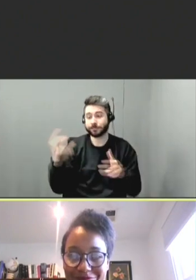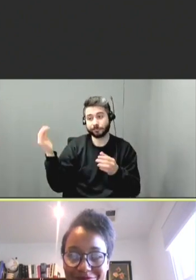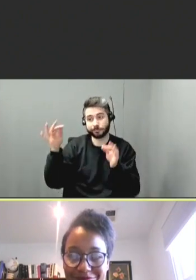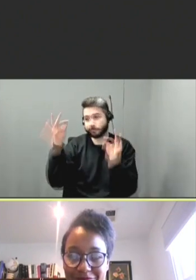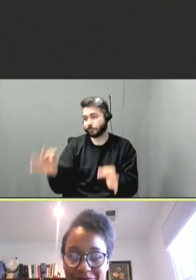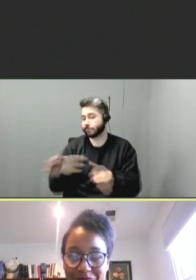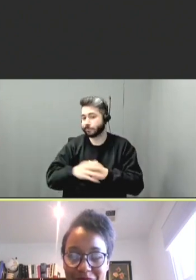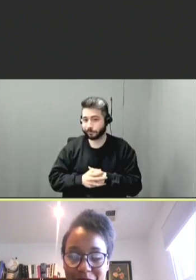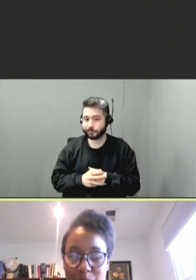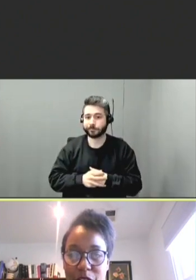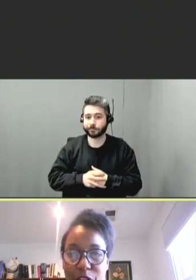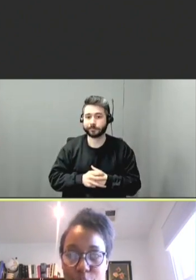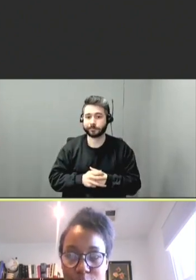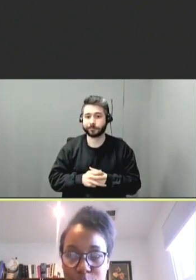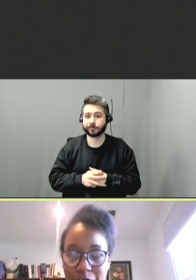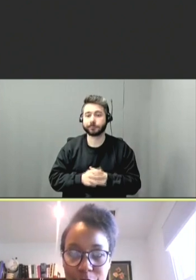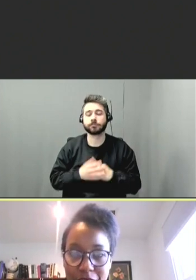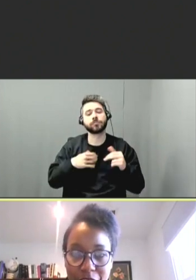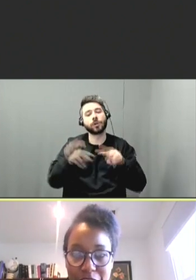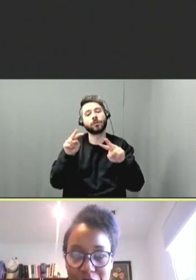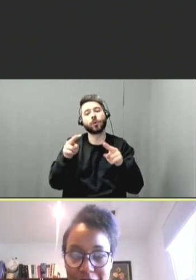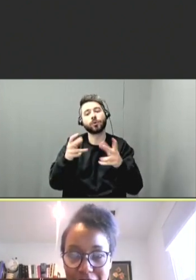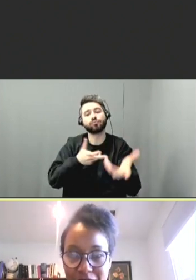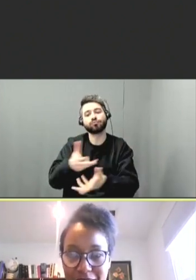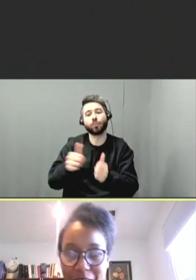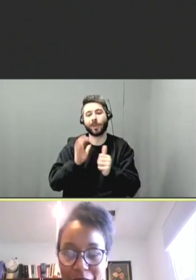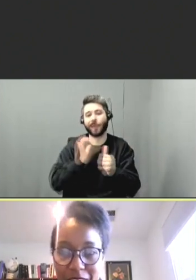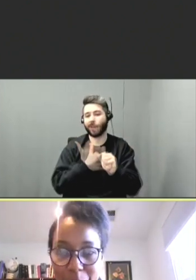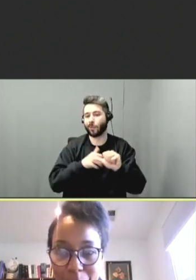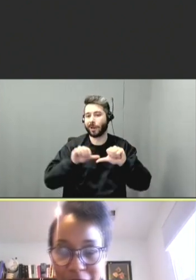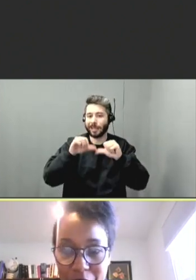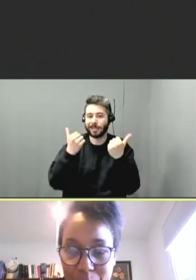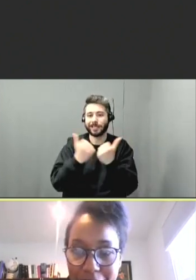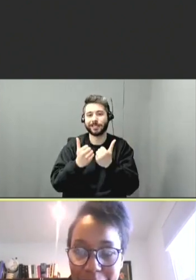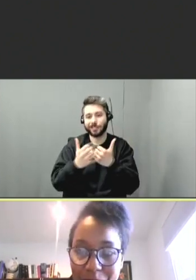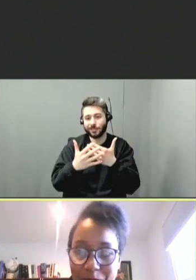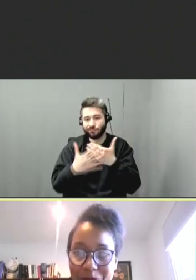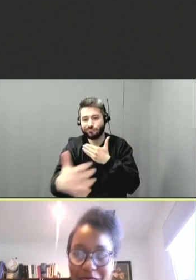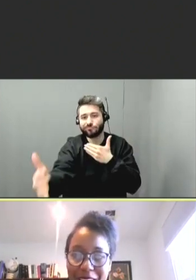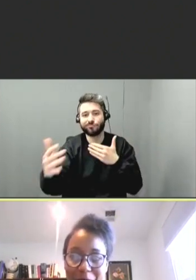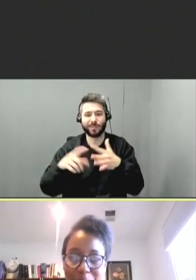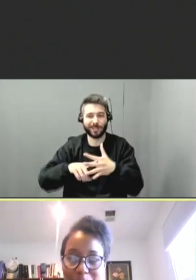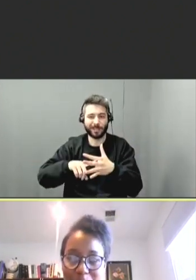We look forward to working with our agencies to carry out the implementation plan. Thank you.